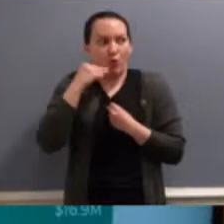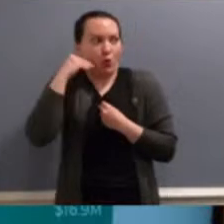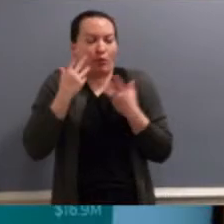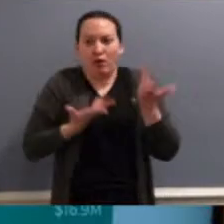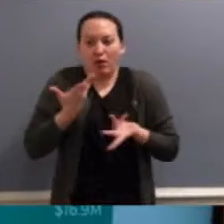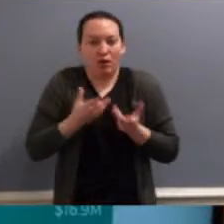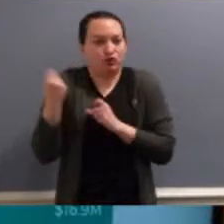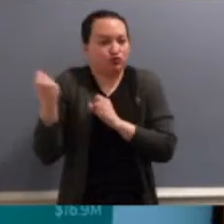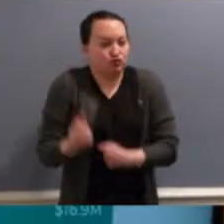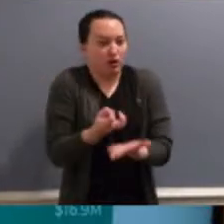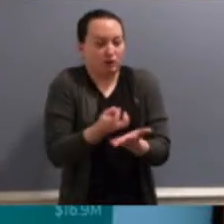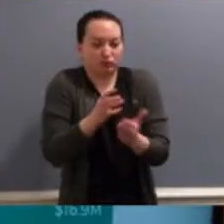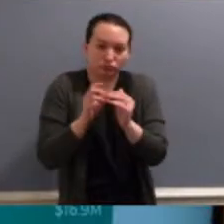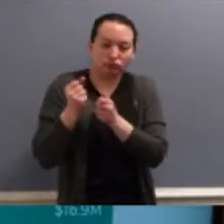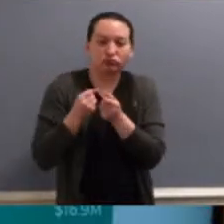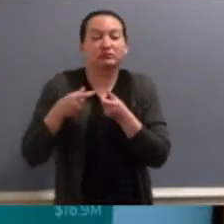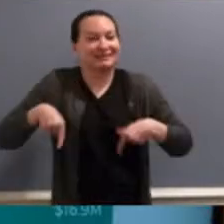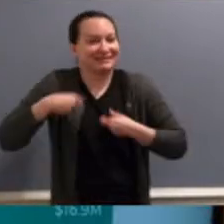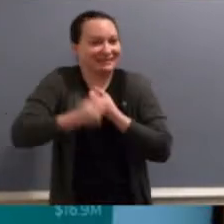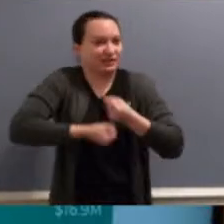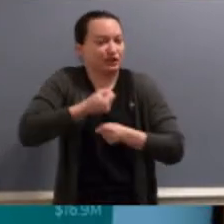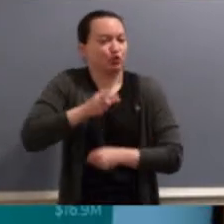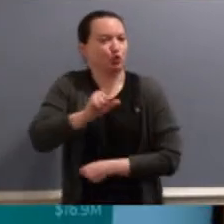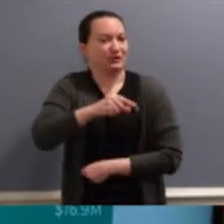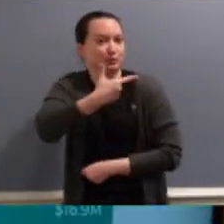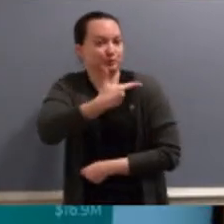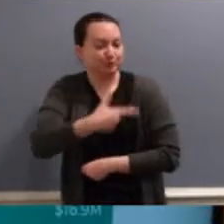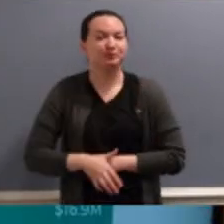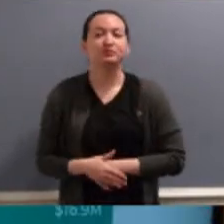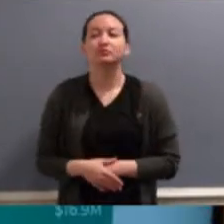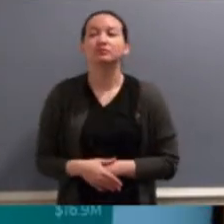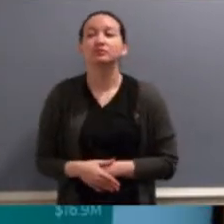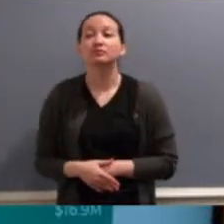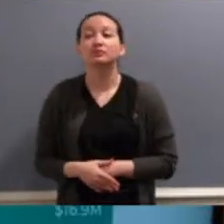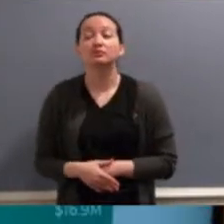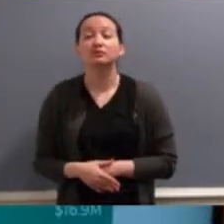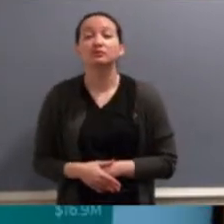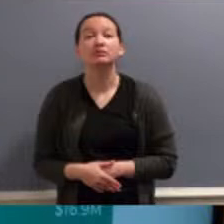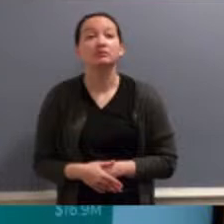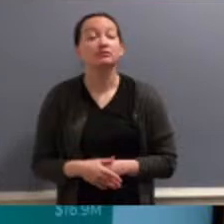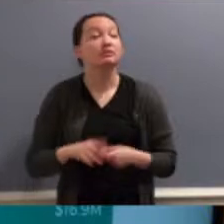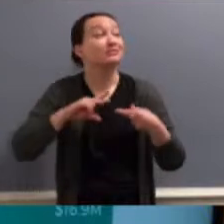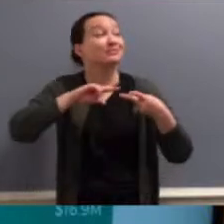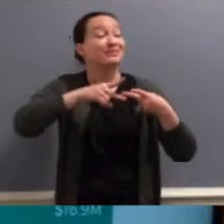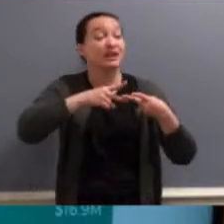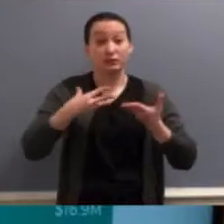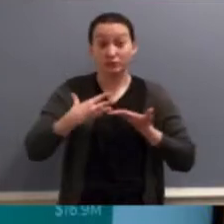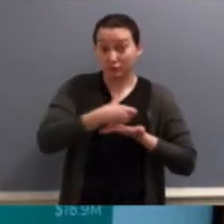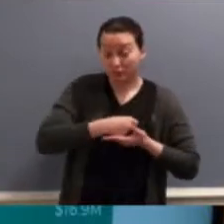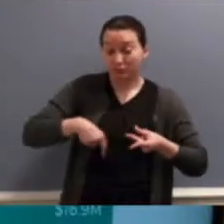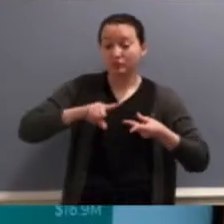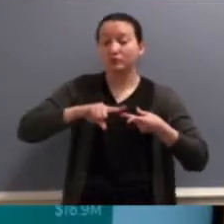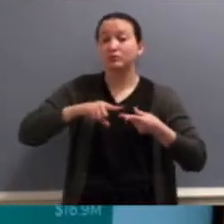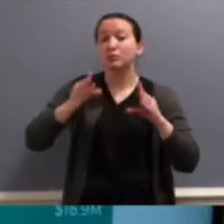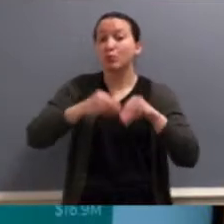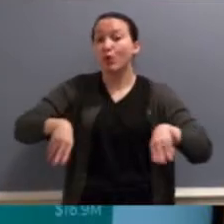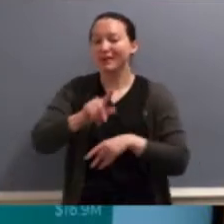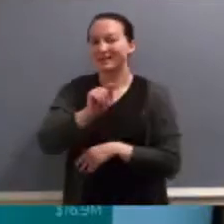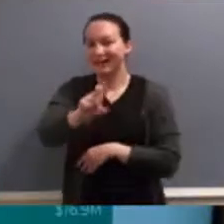economy in 2021 when you look at the second second sources property tax revenue we've been projecting